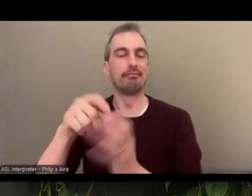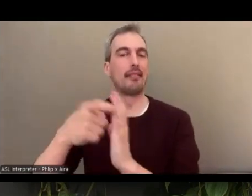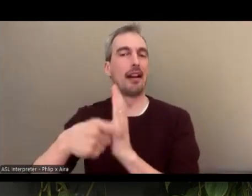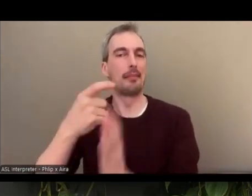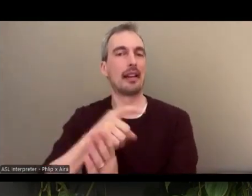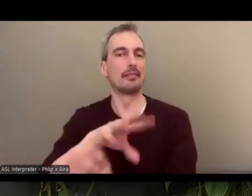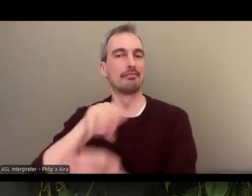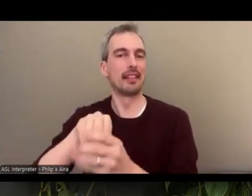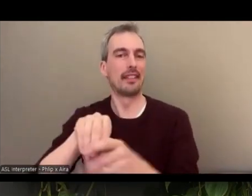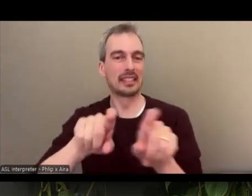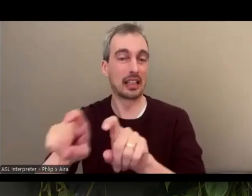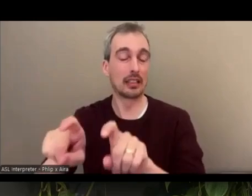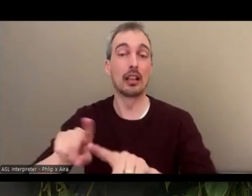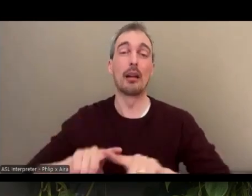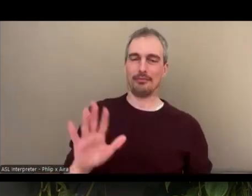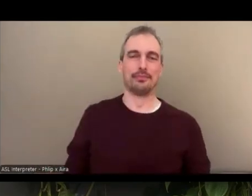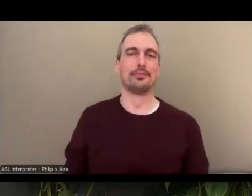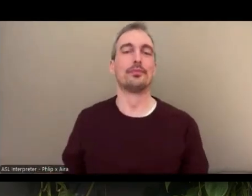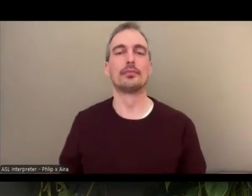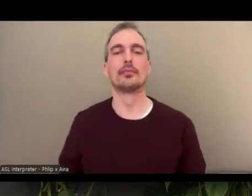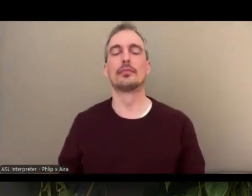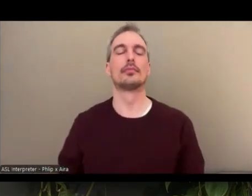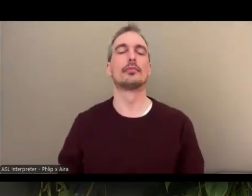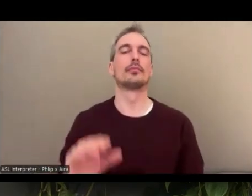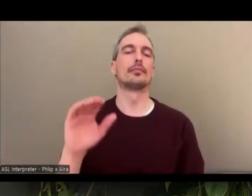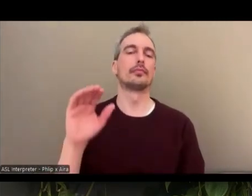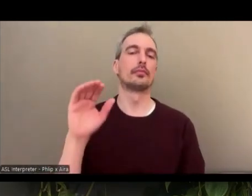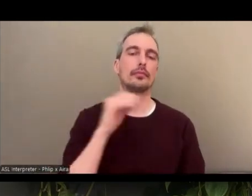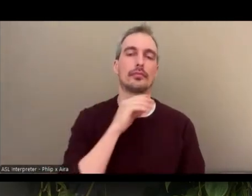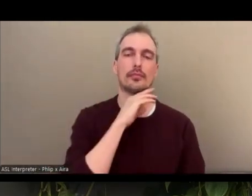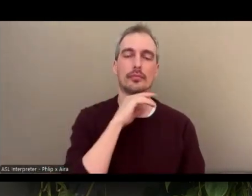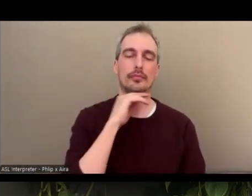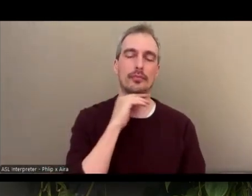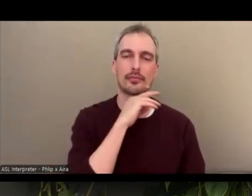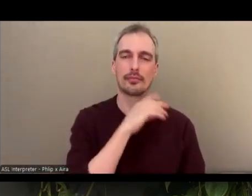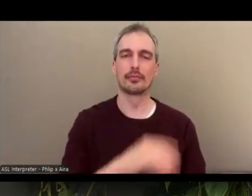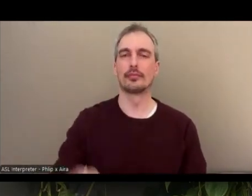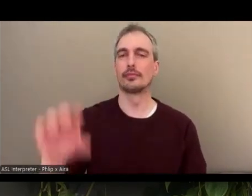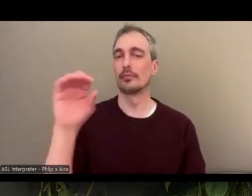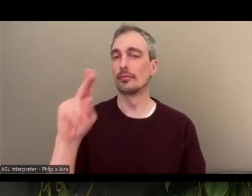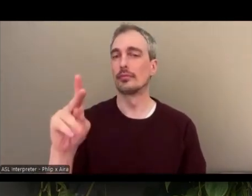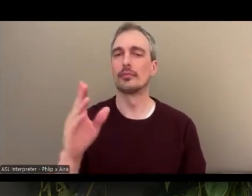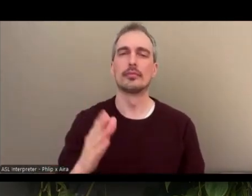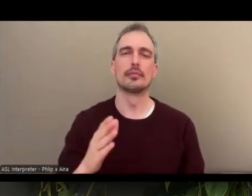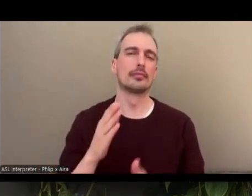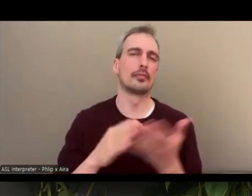ableist traits that I mentioned earlier. So, Some of the end to end testing frameworks suffer from these same ableist